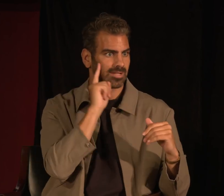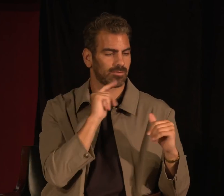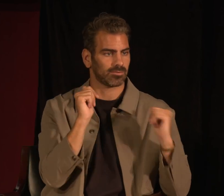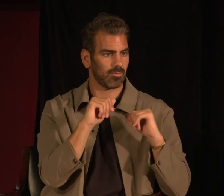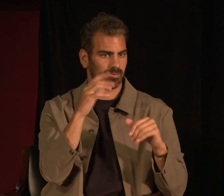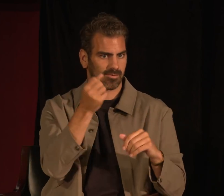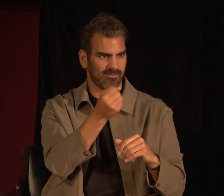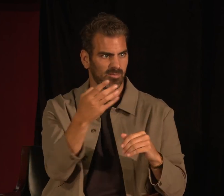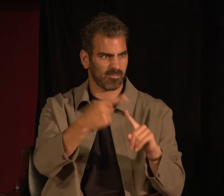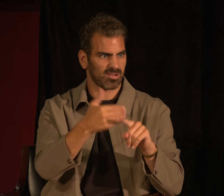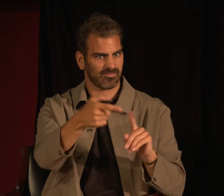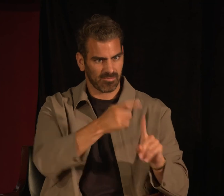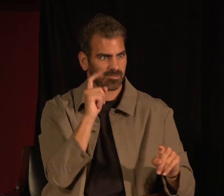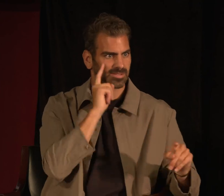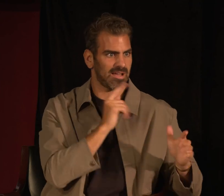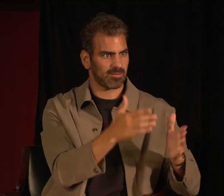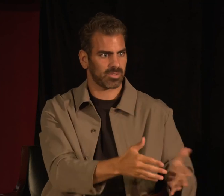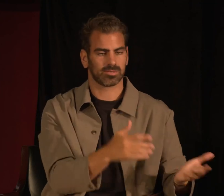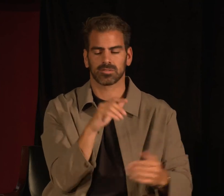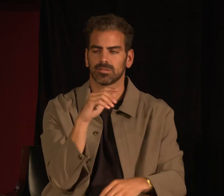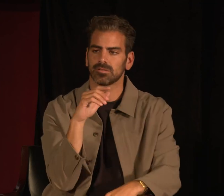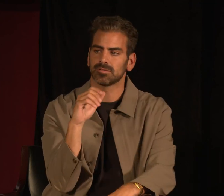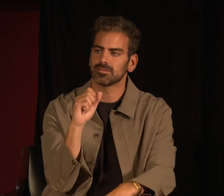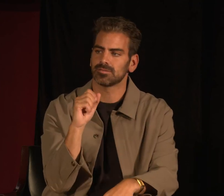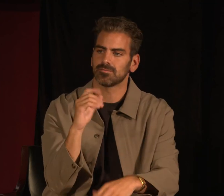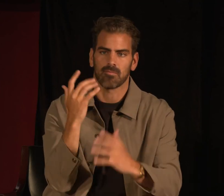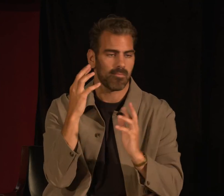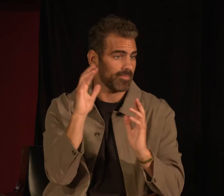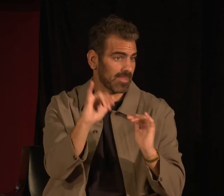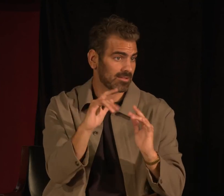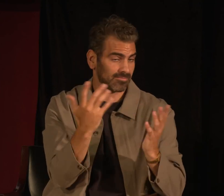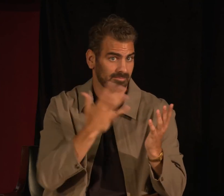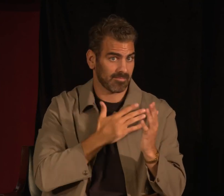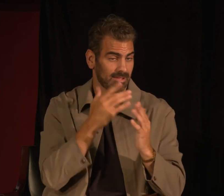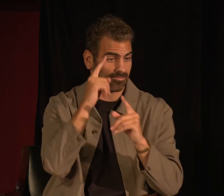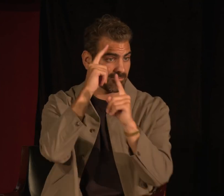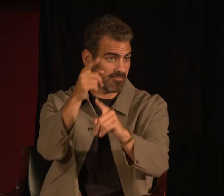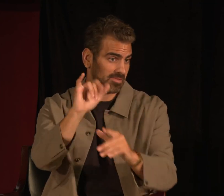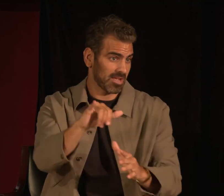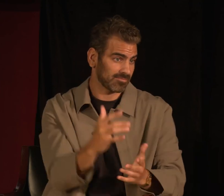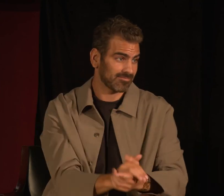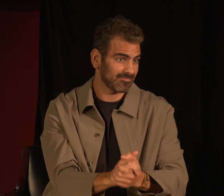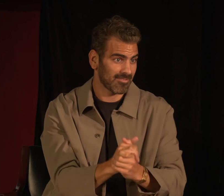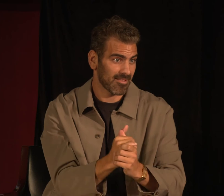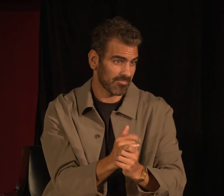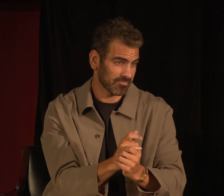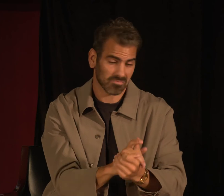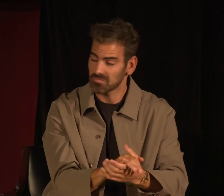We're pitching one show, actually, right now. That's a Deaf show that we've worked on for several months, which is really exciting. It's something that I love doing. And my goal is to absolutely